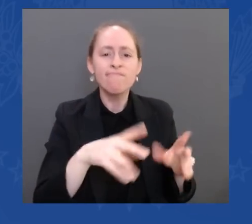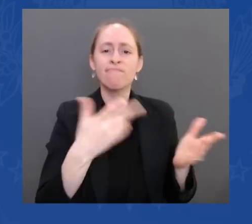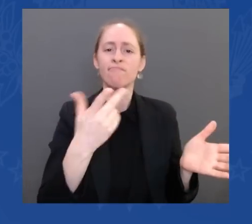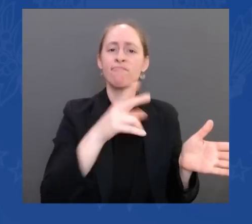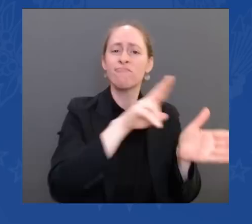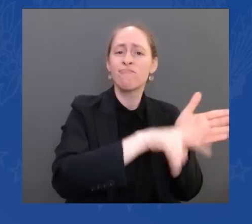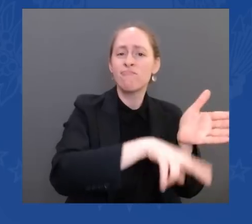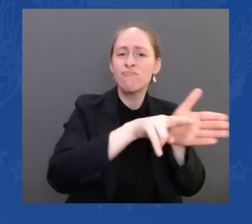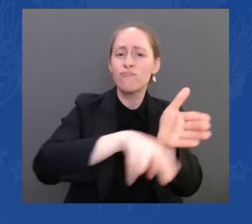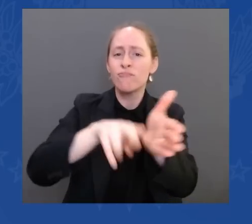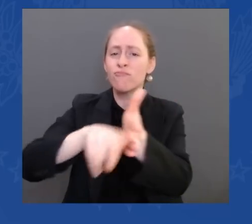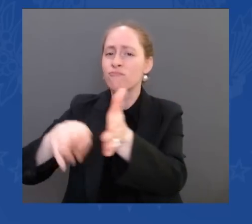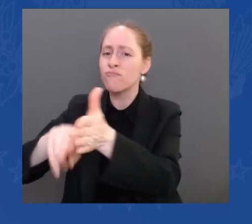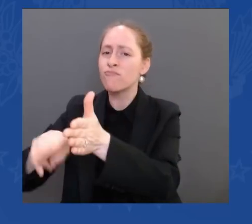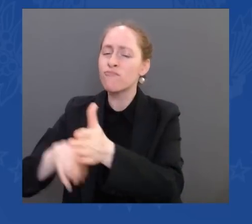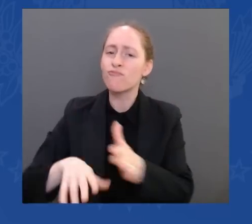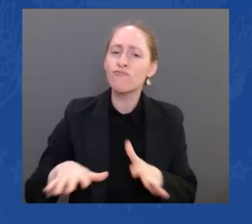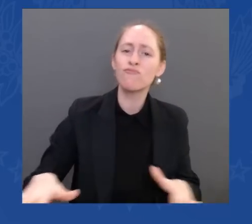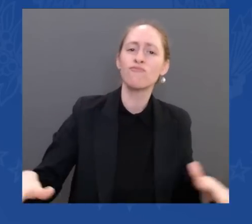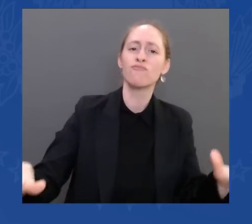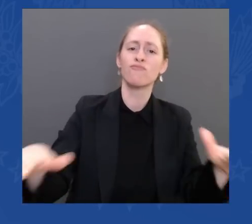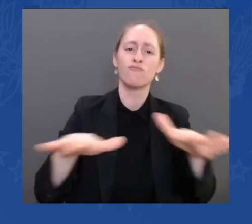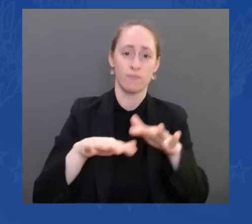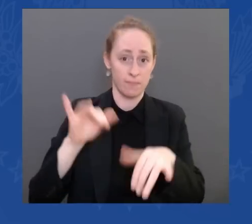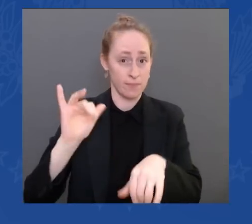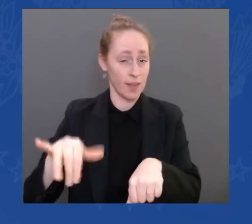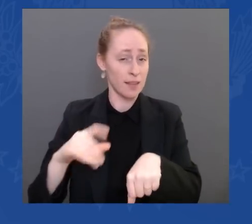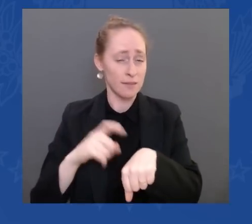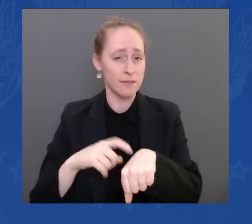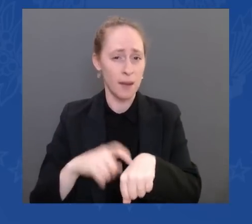It's perfectly manicured, and the headstones are all the same.